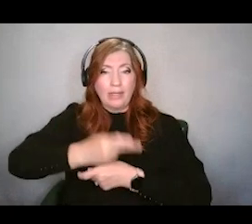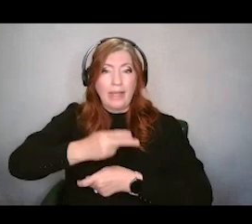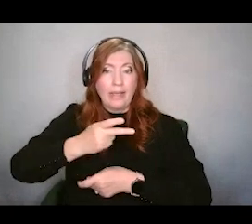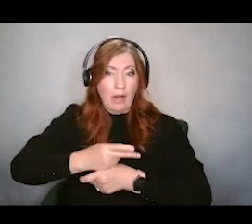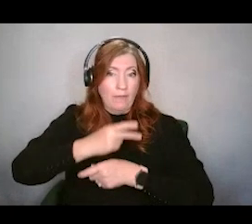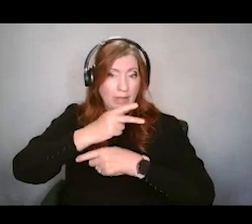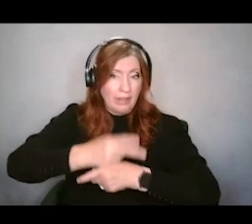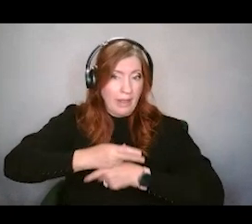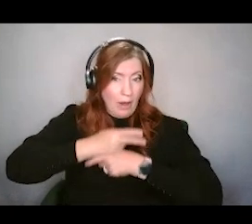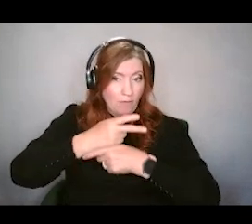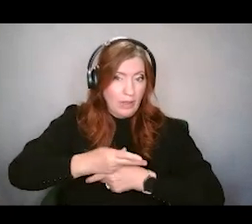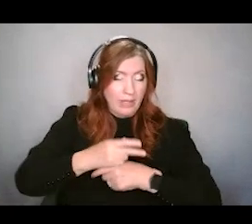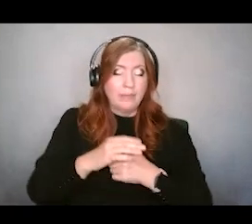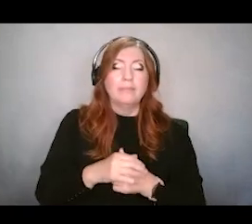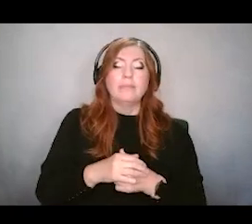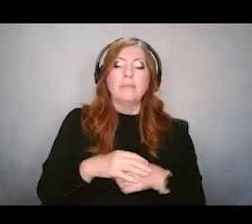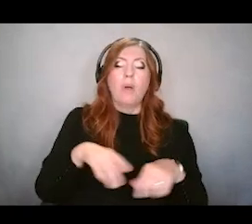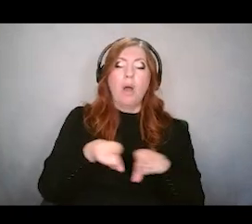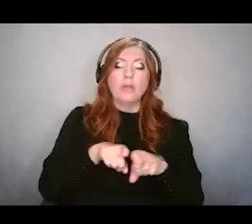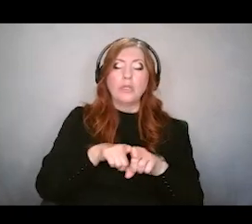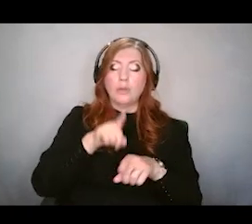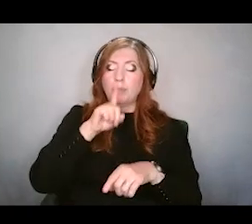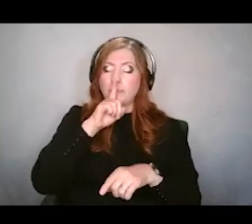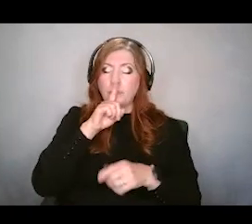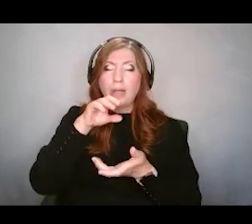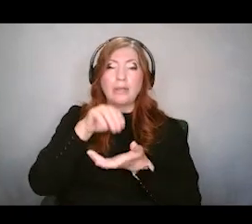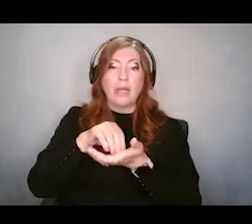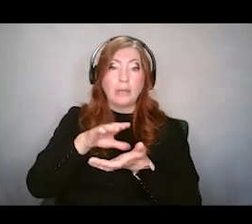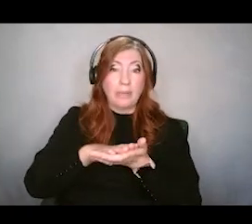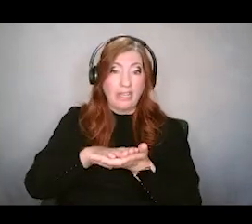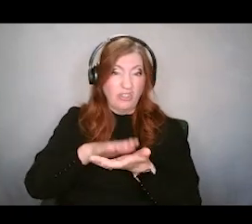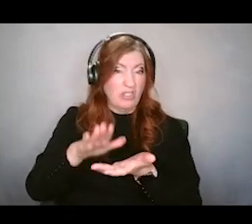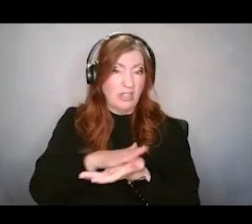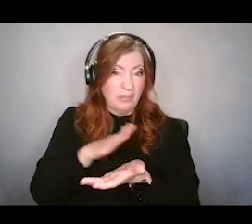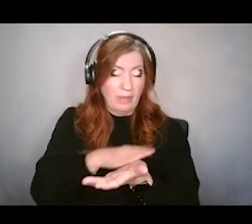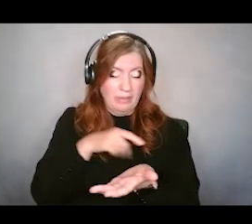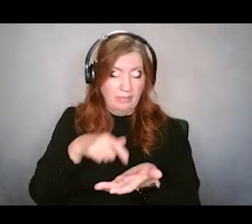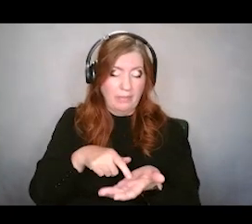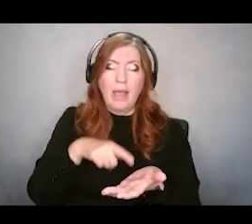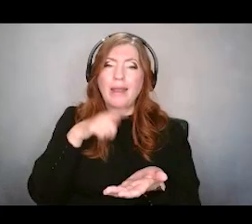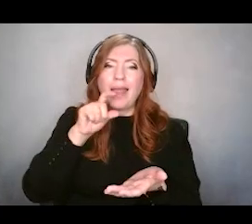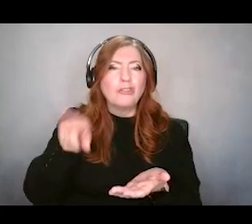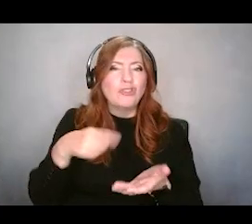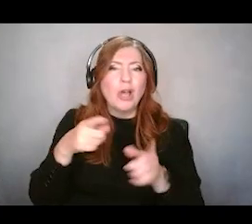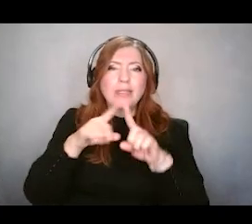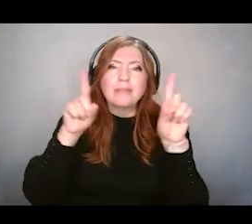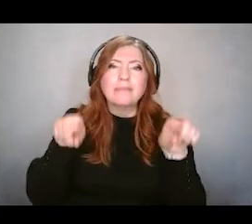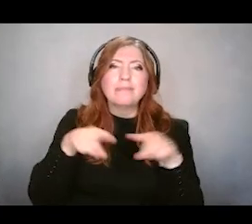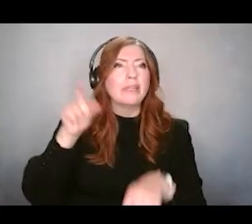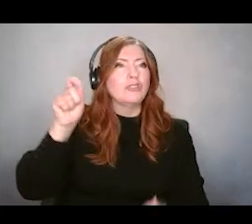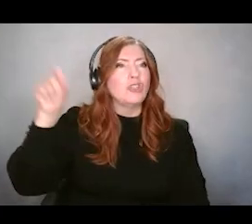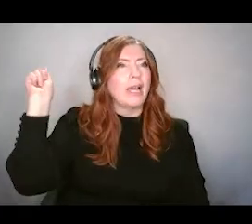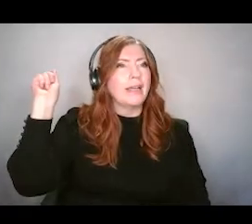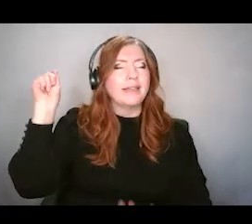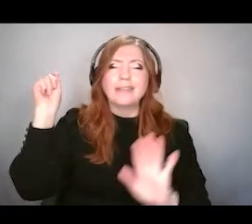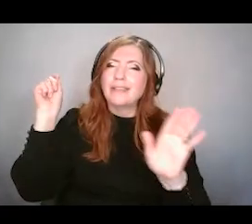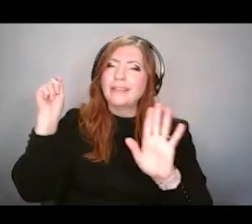Also, don’t let documentation be just a box to check. Use it as a tool to improve planning,